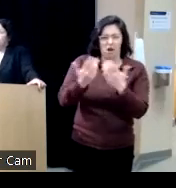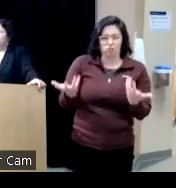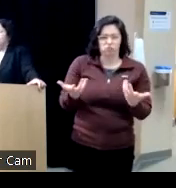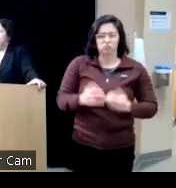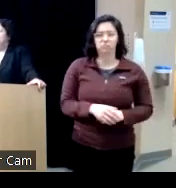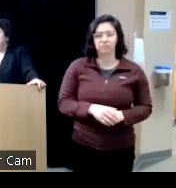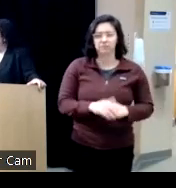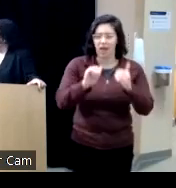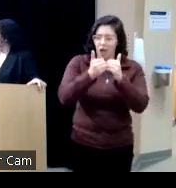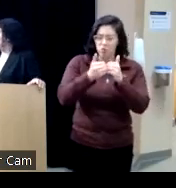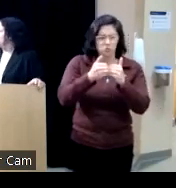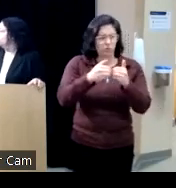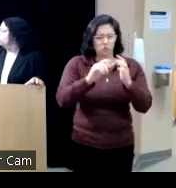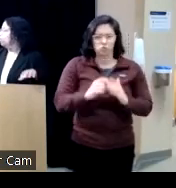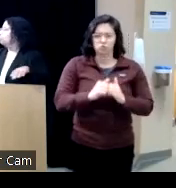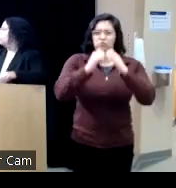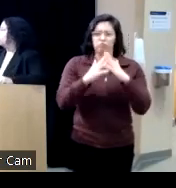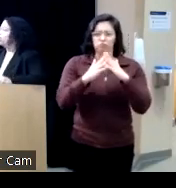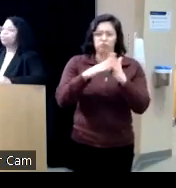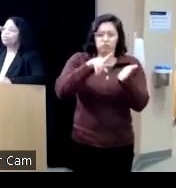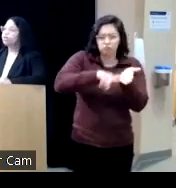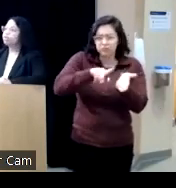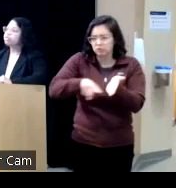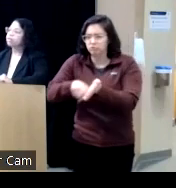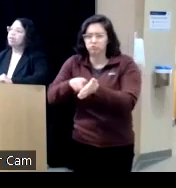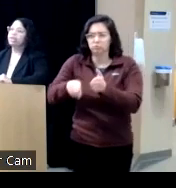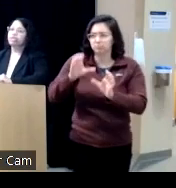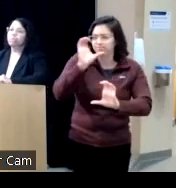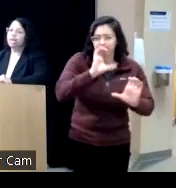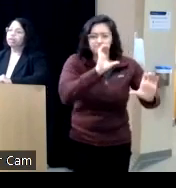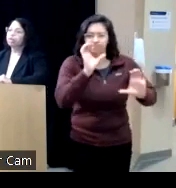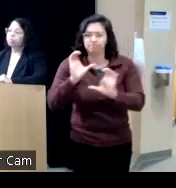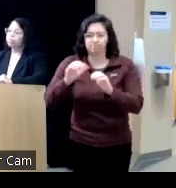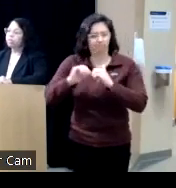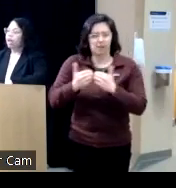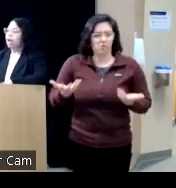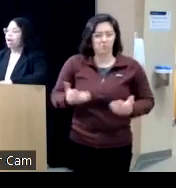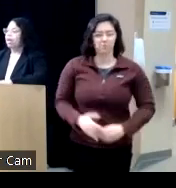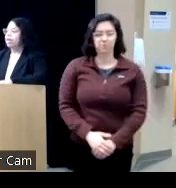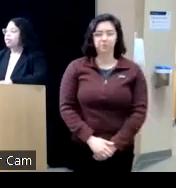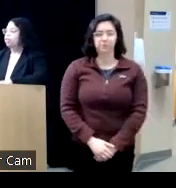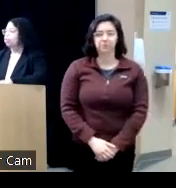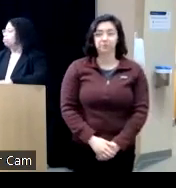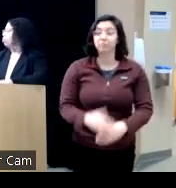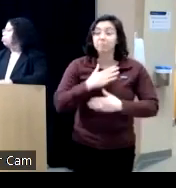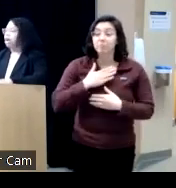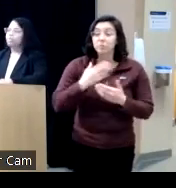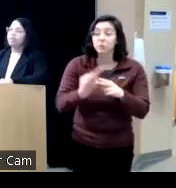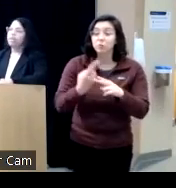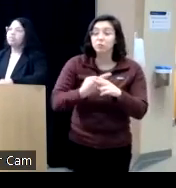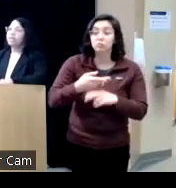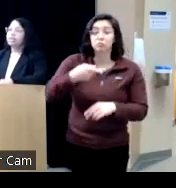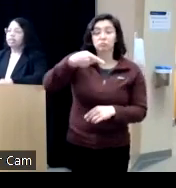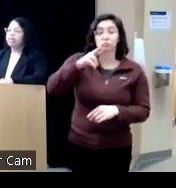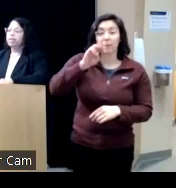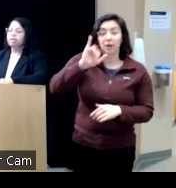how do you conduct this portfolio of research in this manner I use both primary and secondary